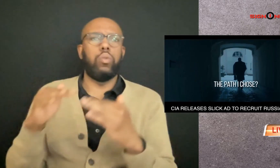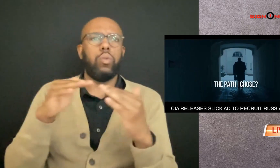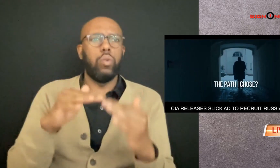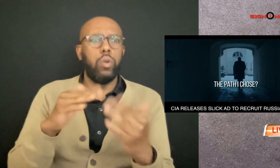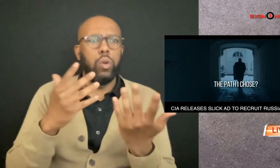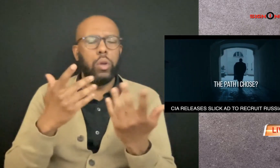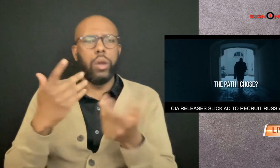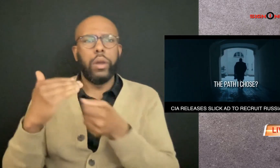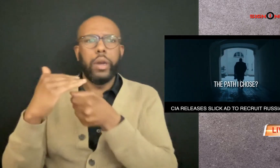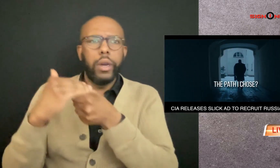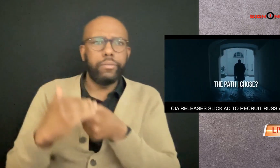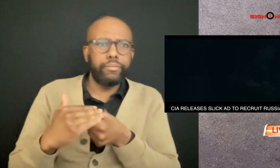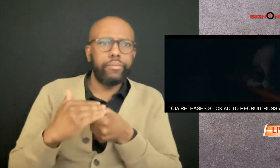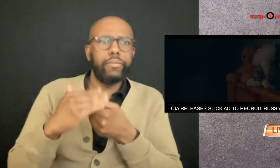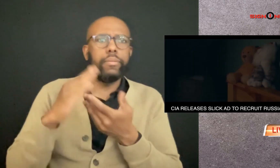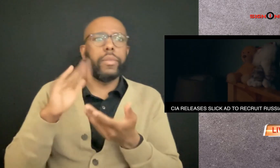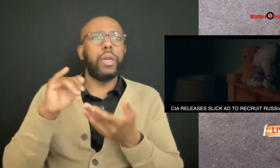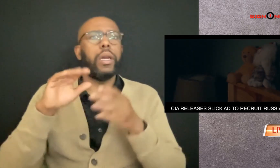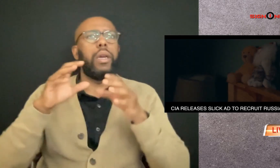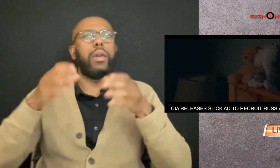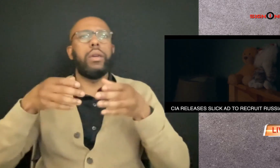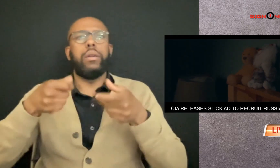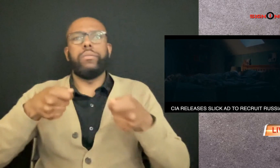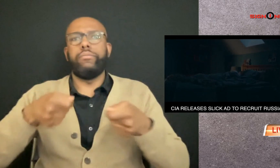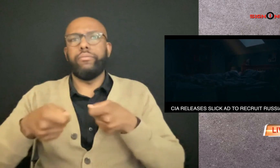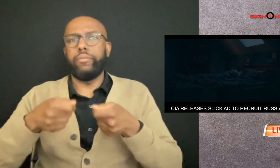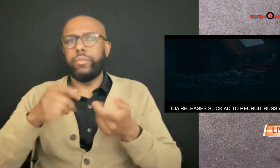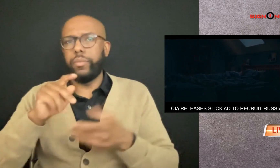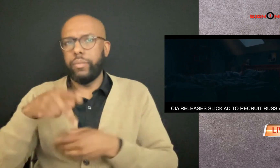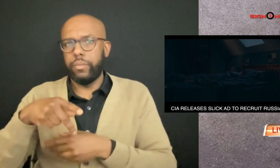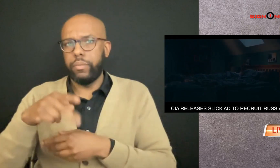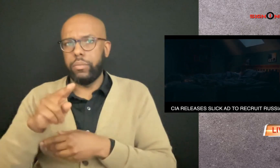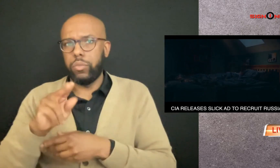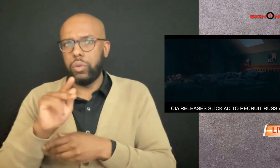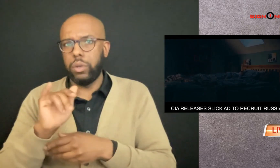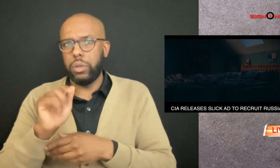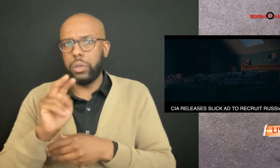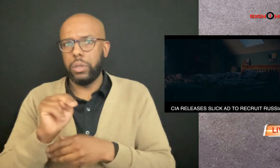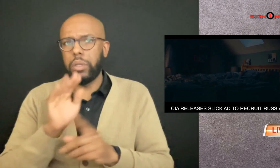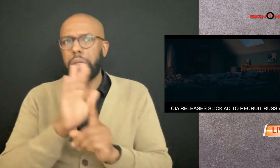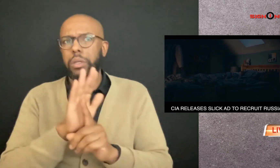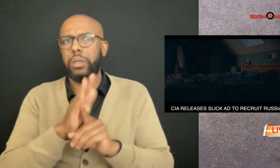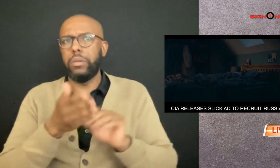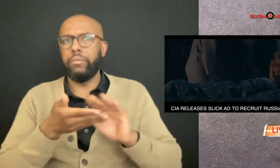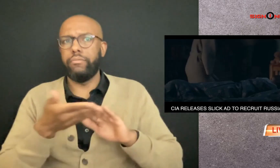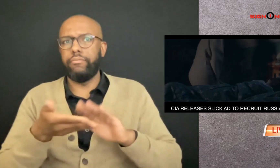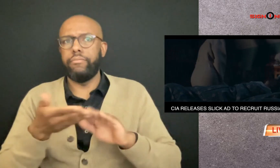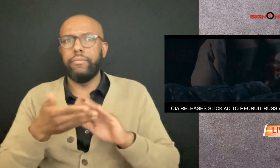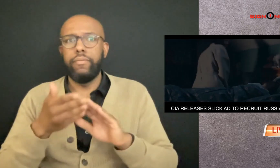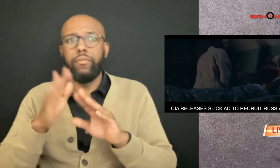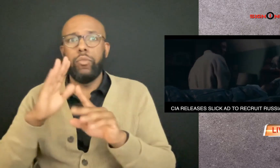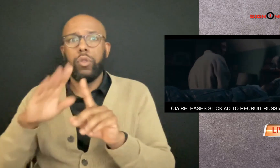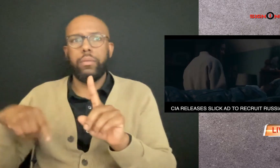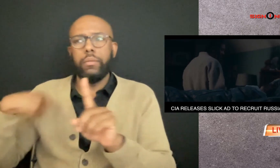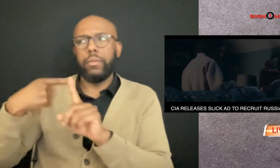Russians' patriotism frustrations by the war and the oppression they face by the Putin